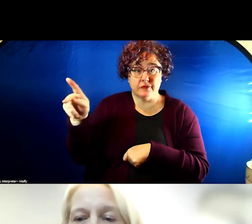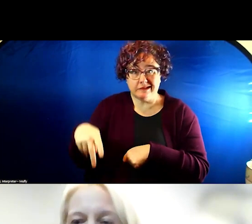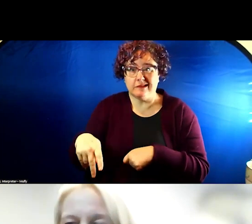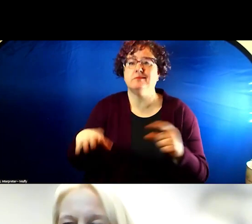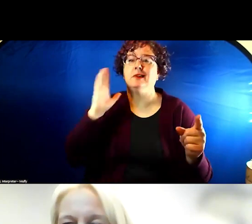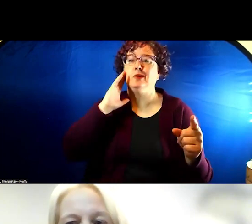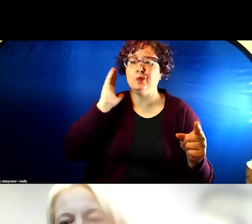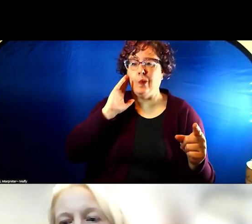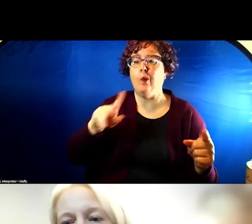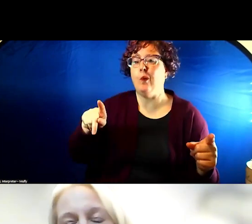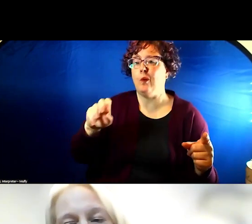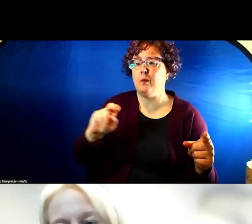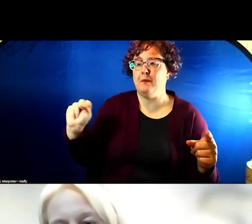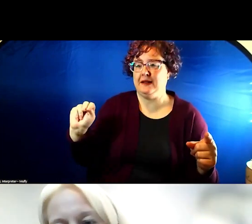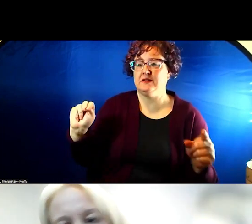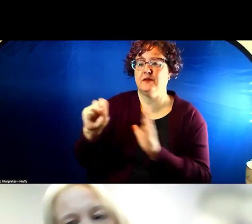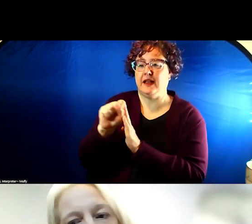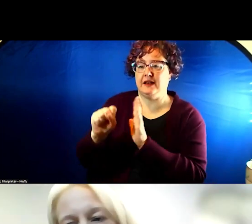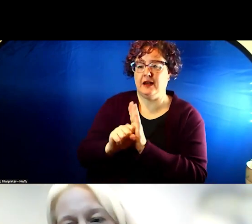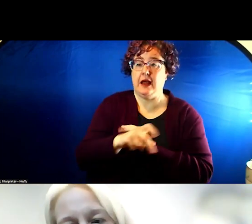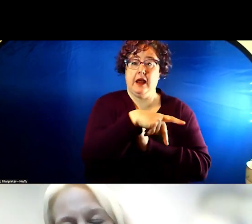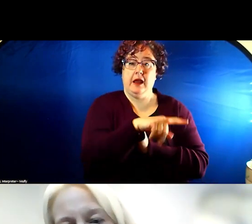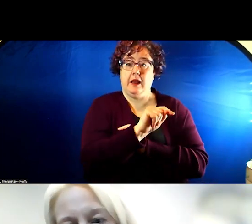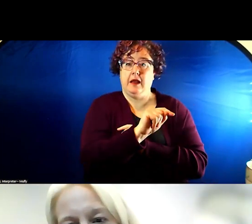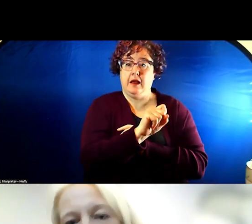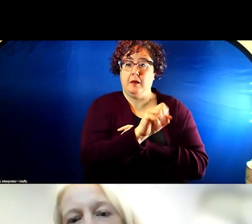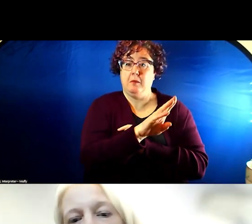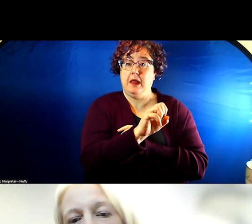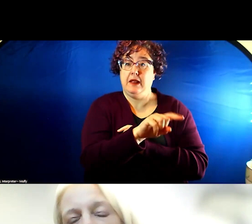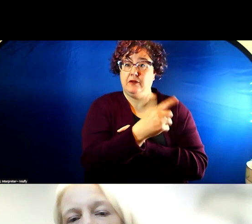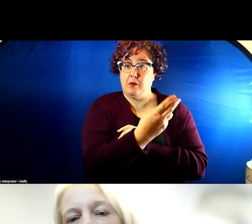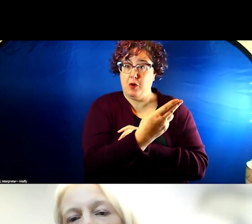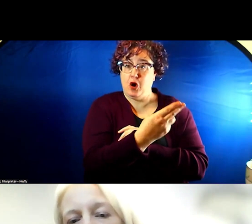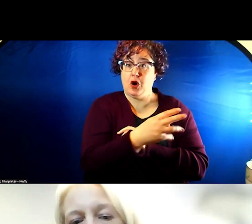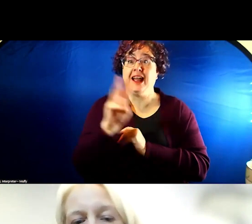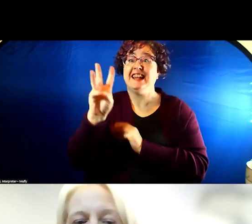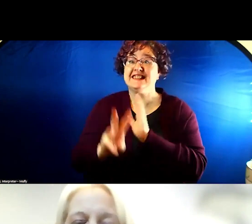PENNSYLVANIA AND PITTSBURGH OF SIX HOURS APART. IT IS A VERY LARGE DIVERSITY.